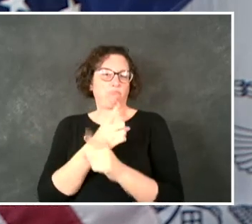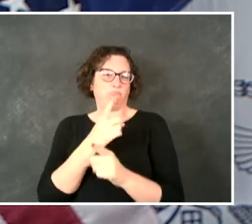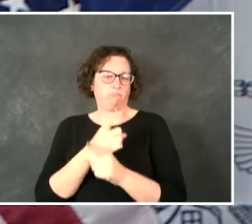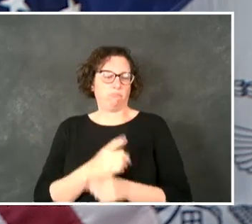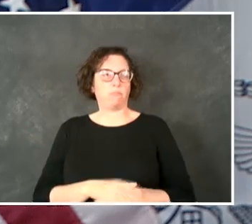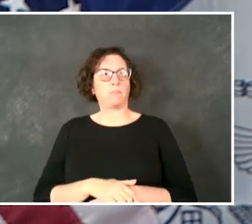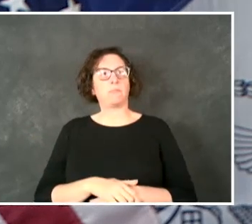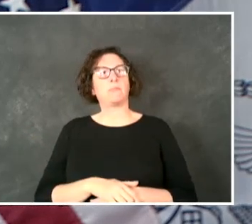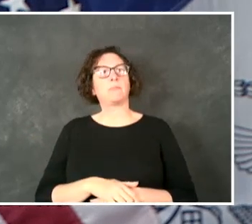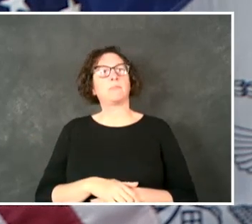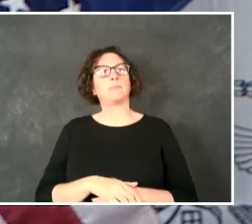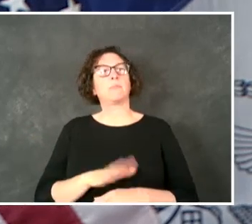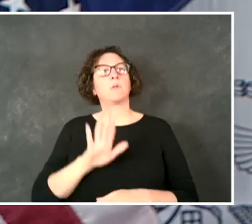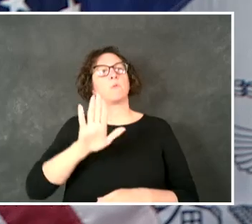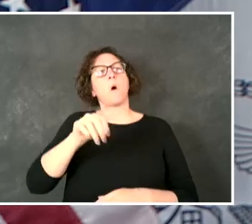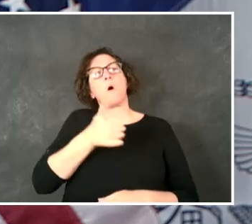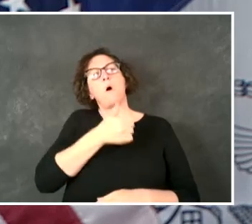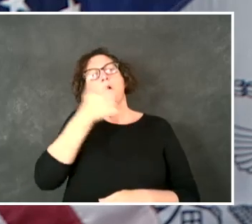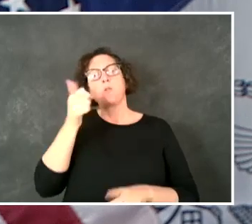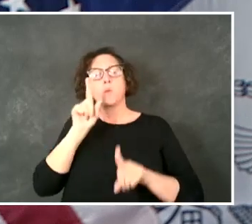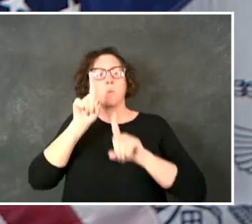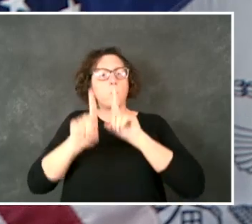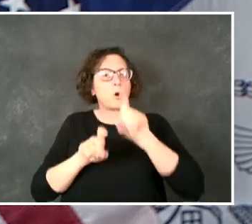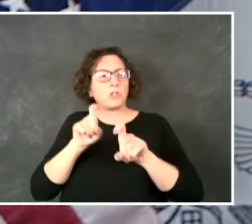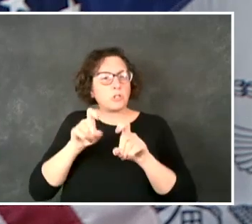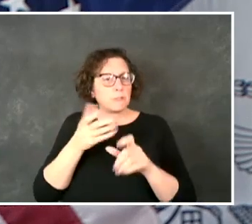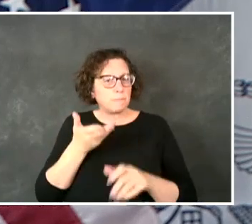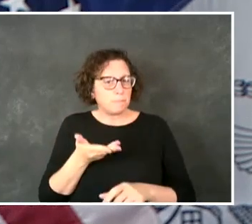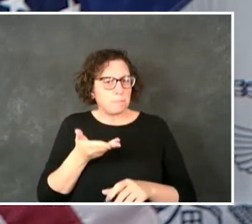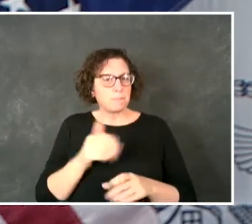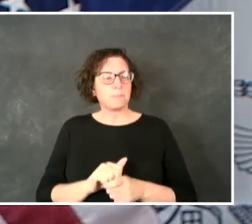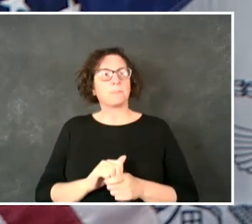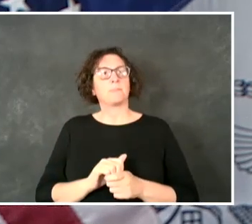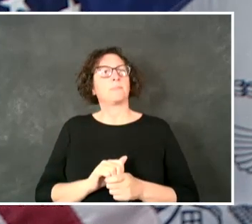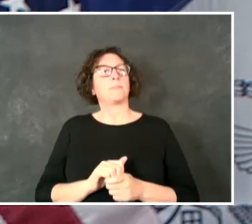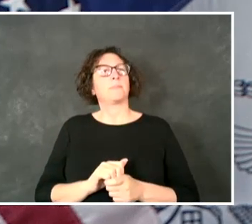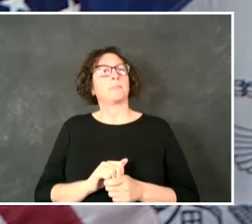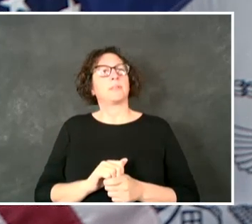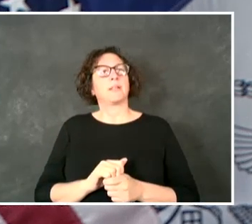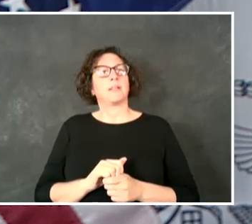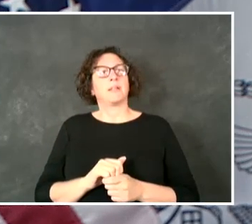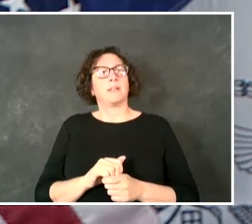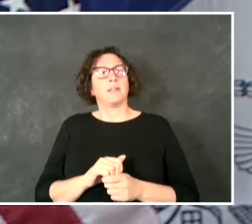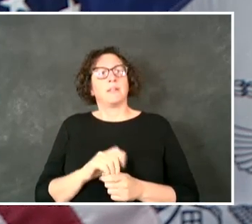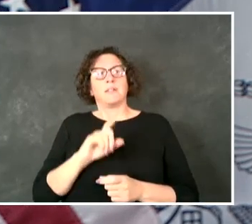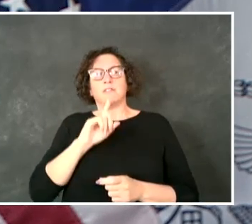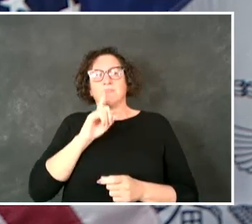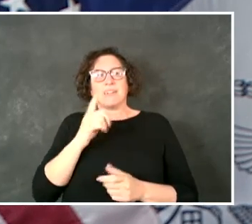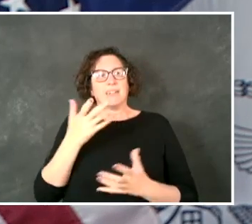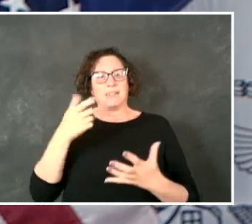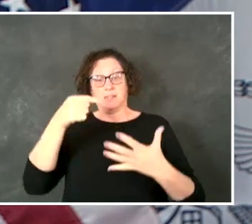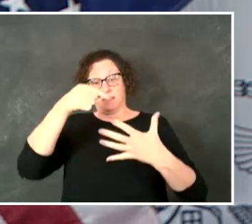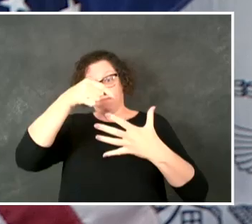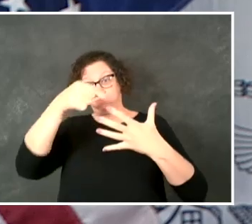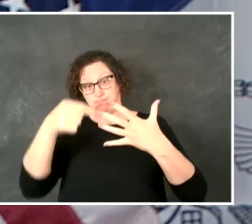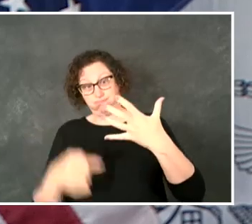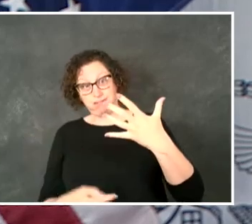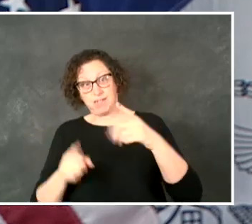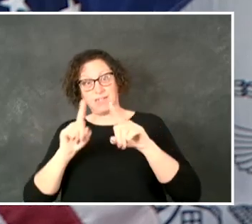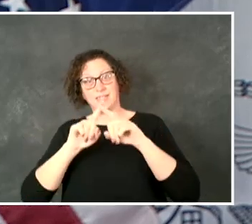EES EOPP OLEUT AND ABOUT WHAT DON'T HAVE TO. ON THE OTHER ISSUES, HONESTLY,